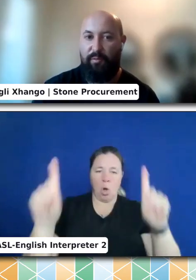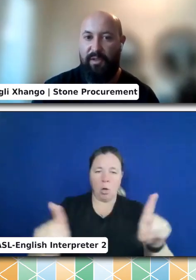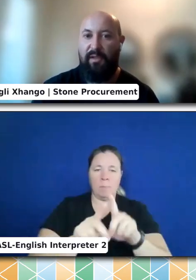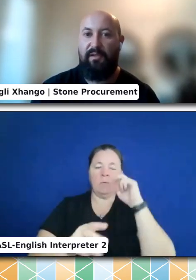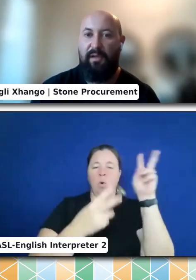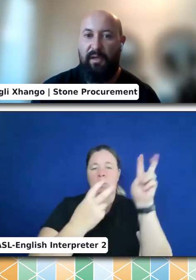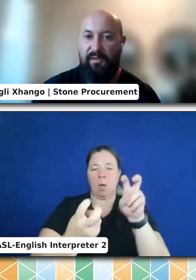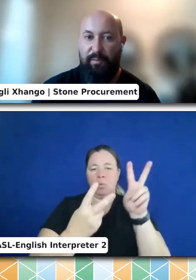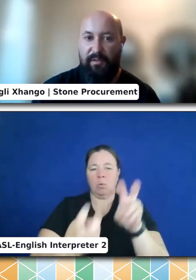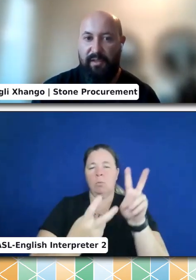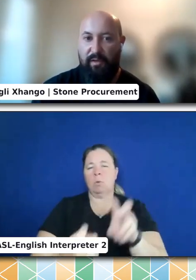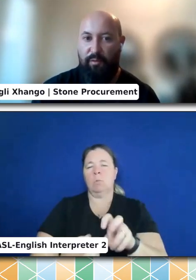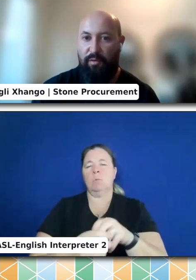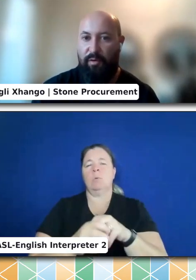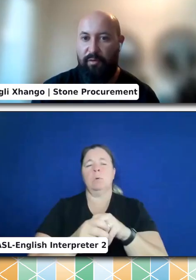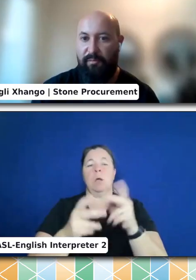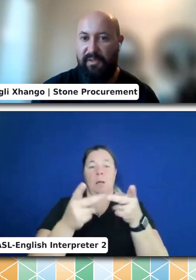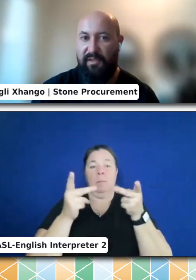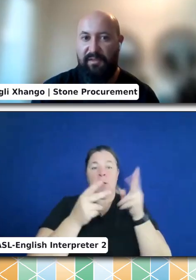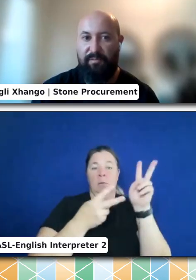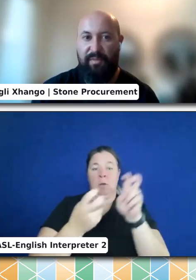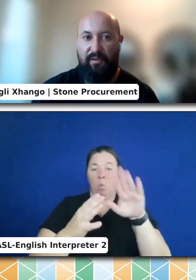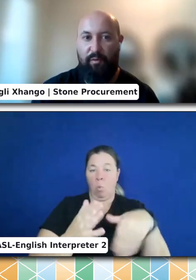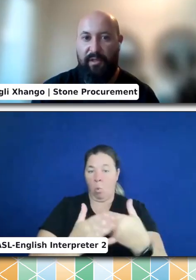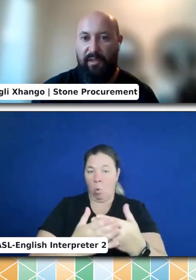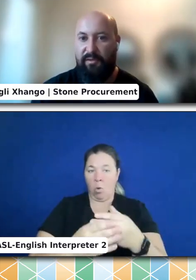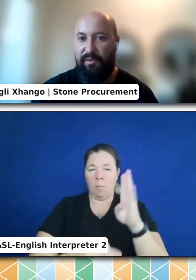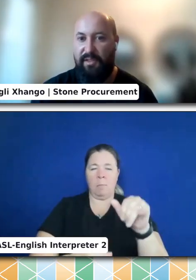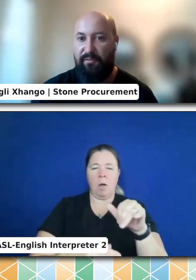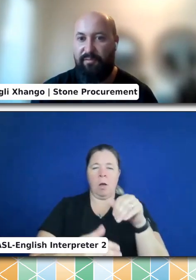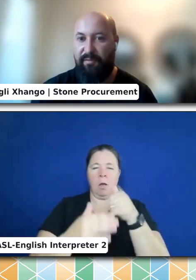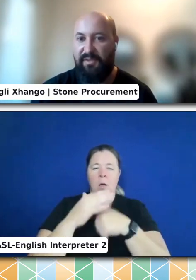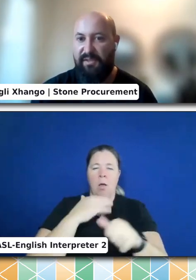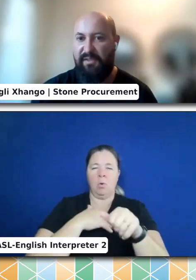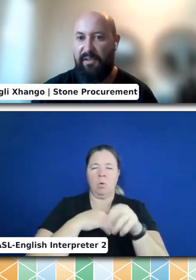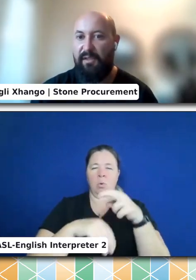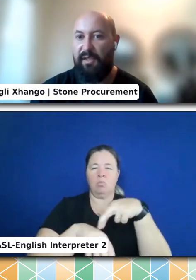Uh, the spot to download all of them is by going under the references.